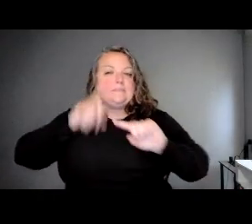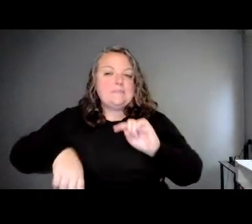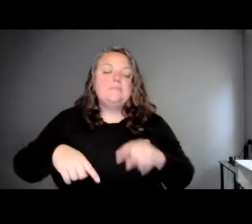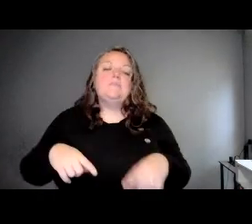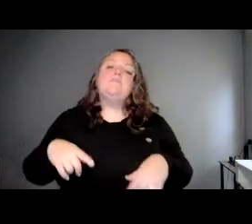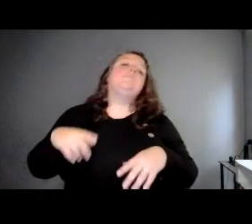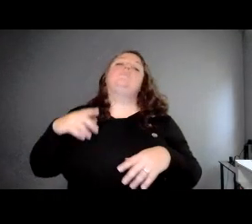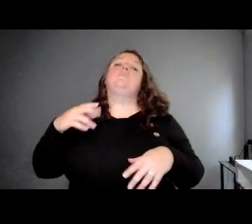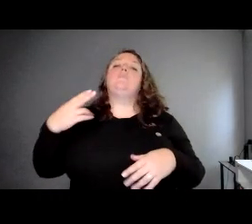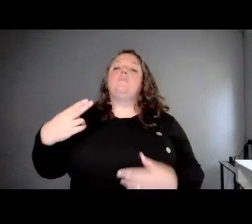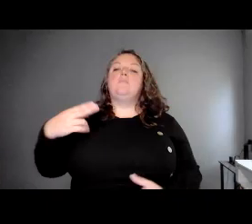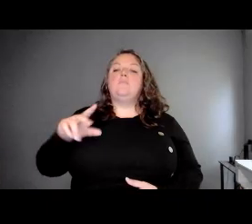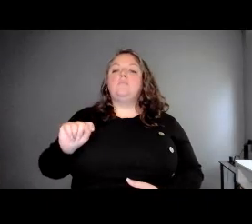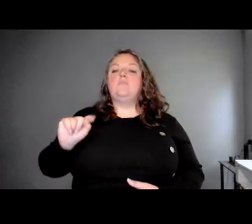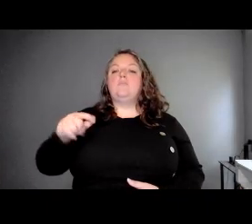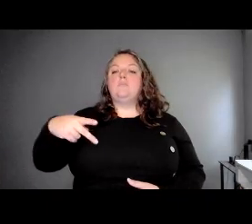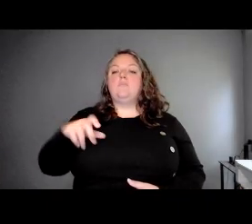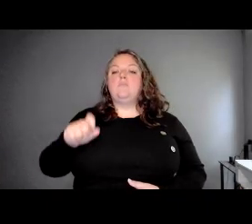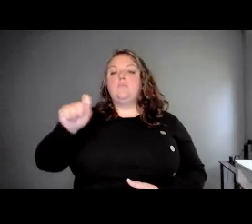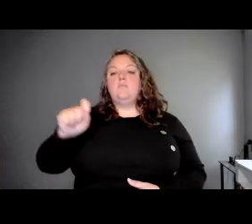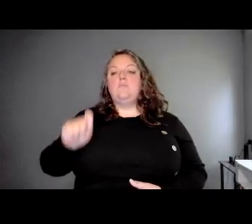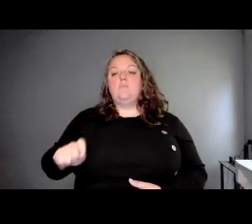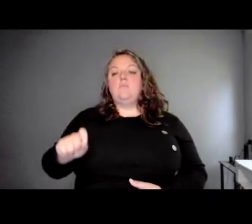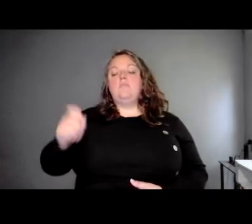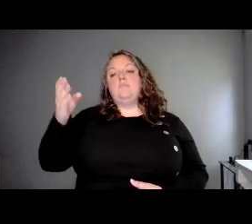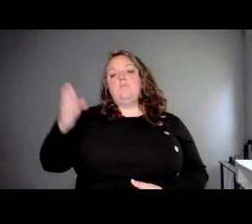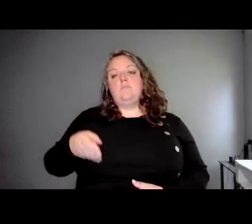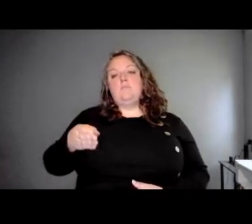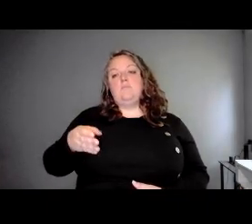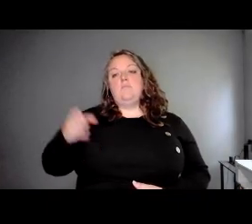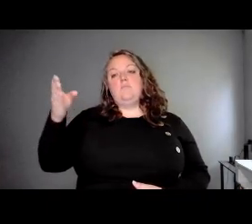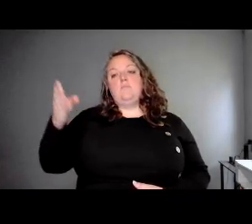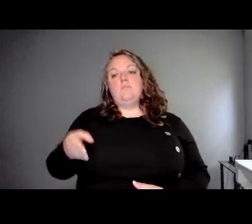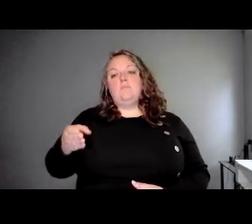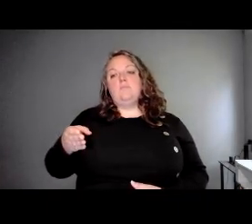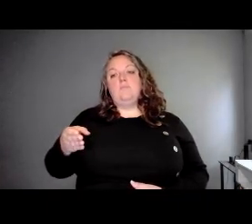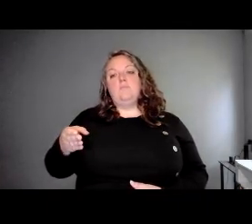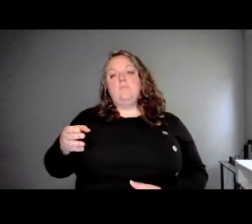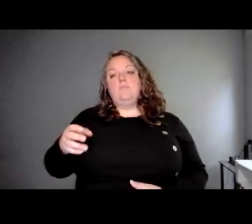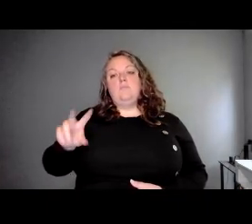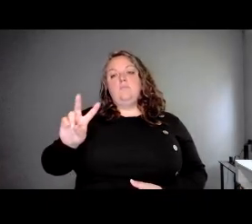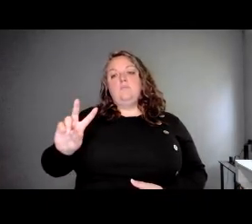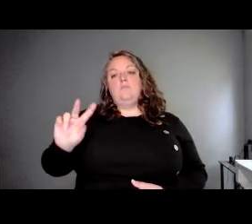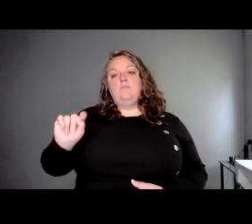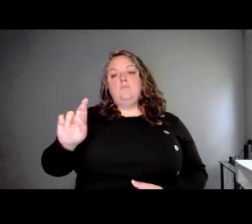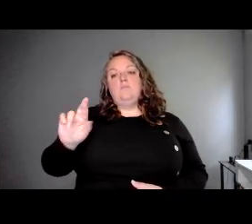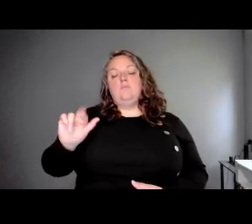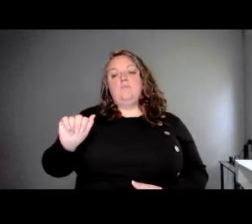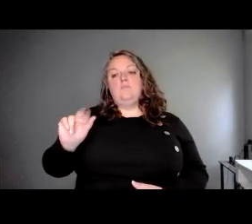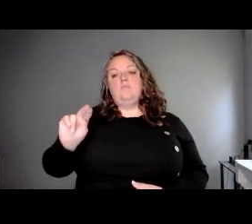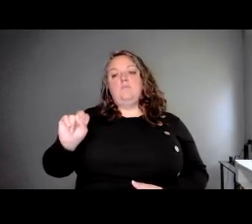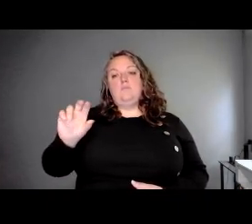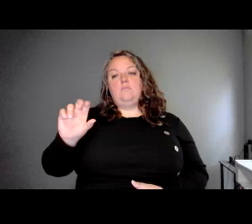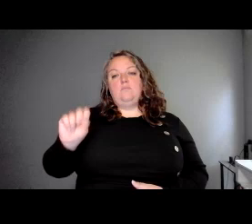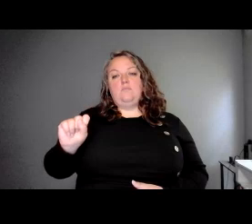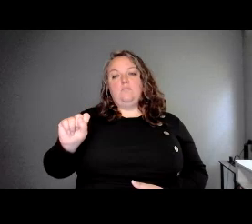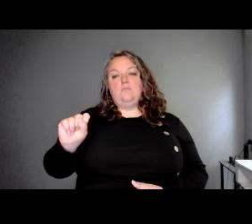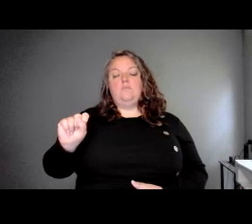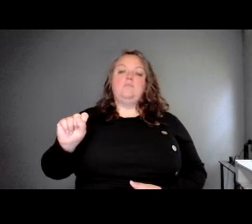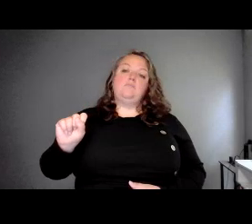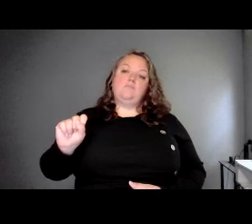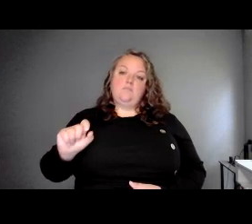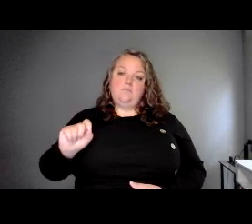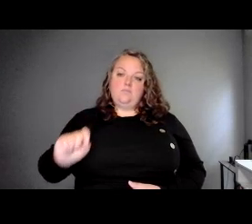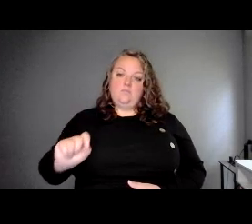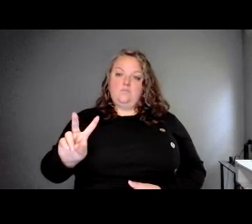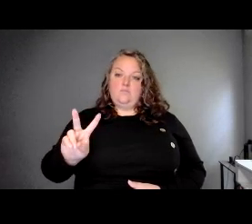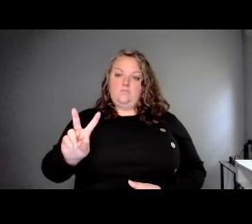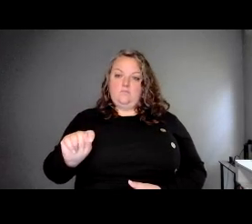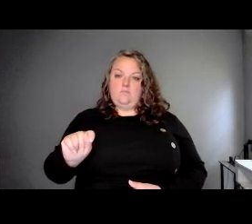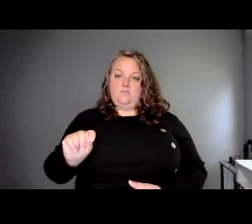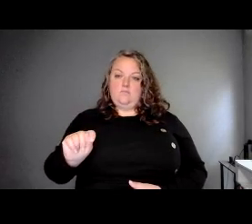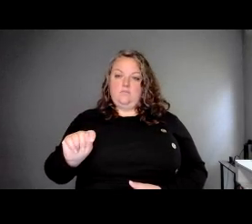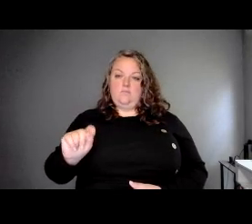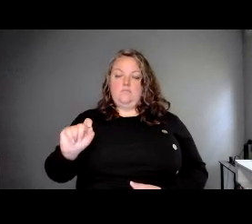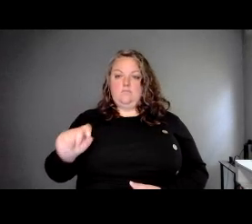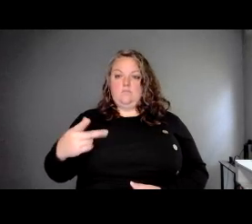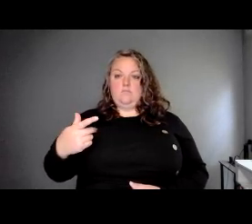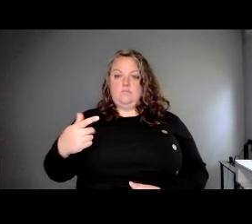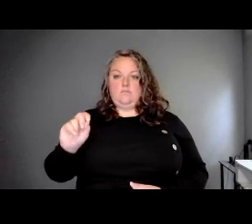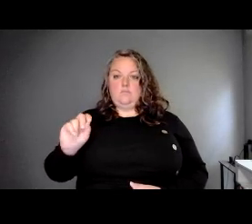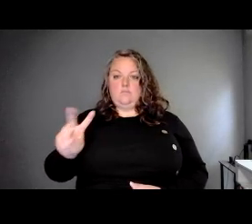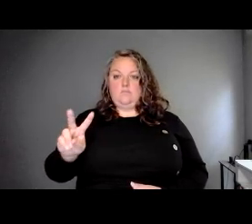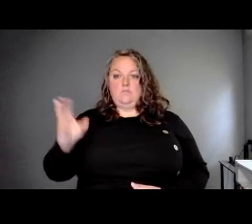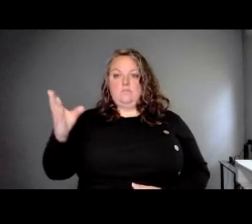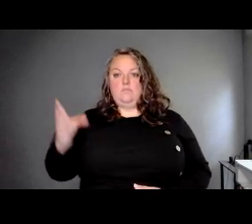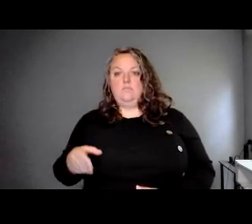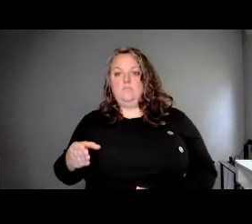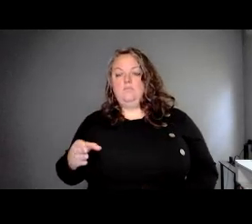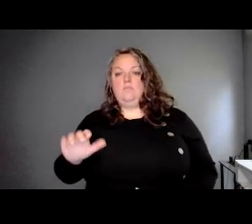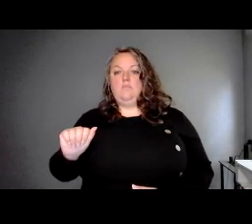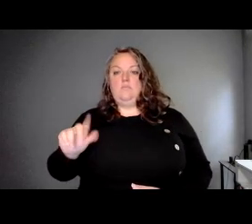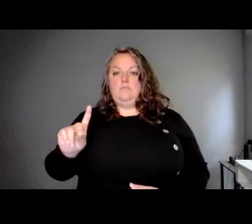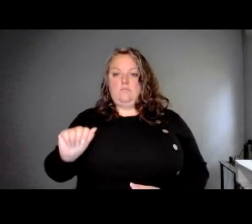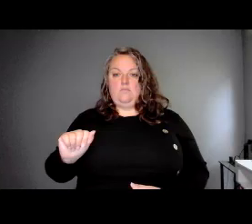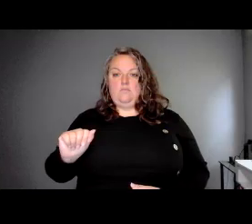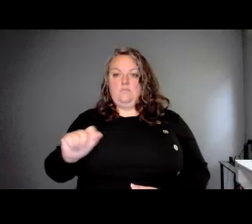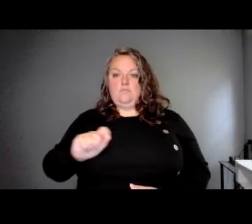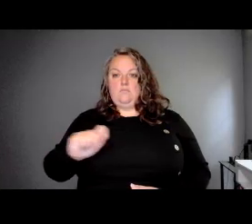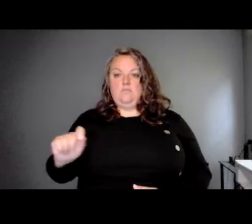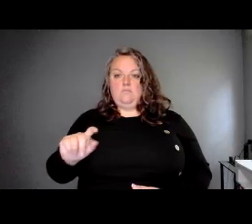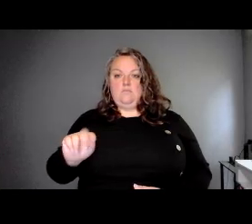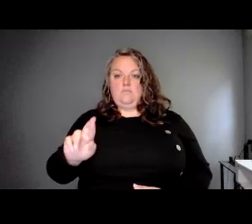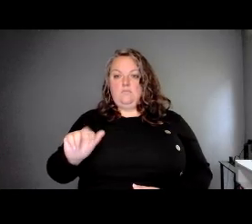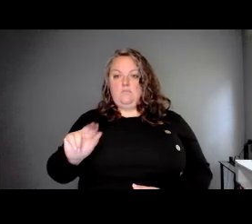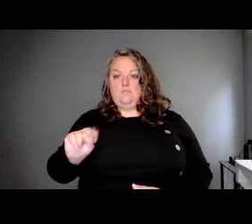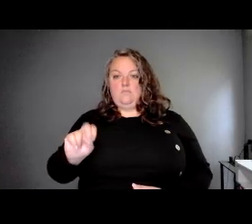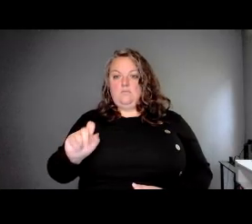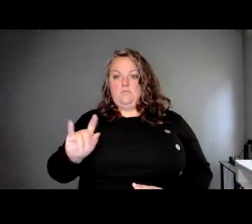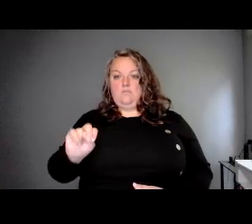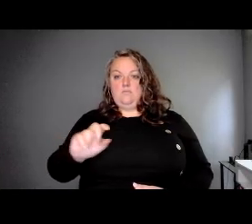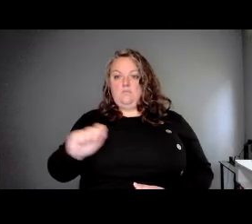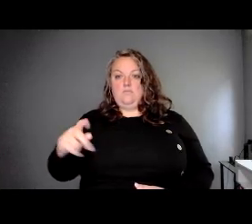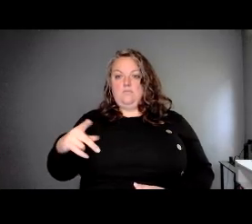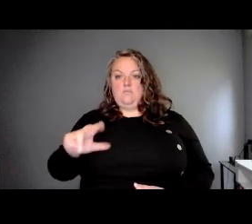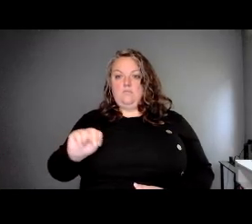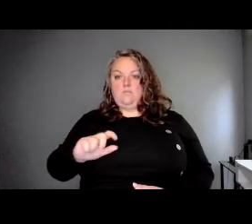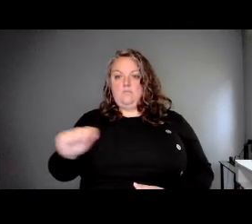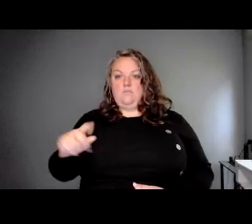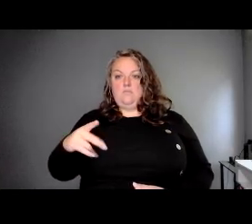.vermont.gov/ada-transition-plan-public-meeting.